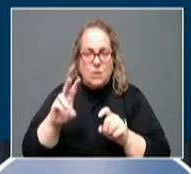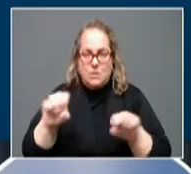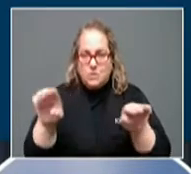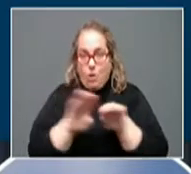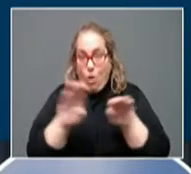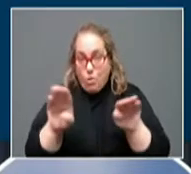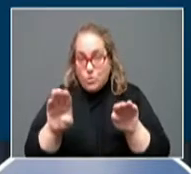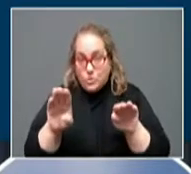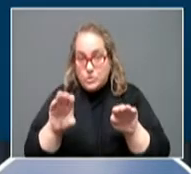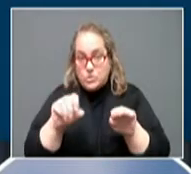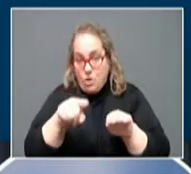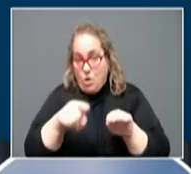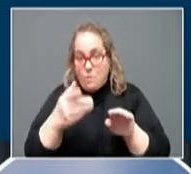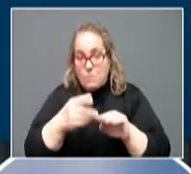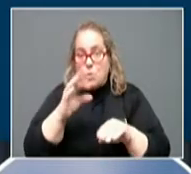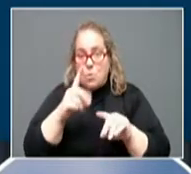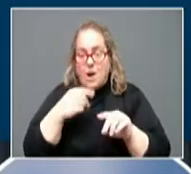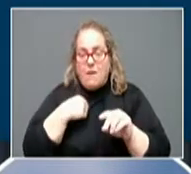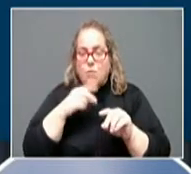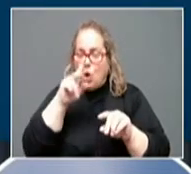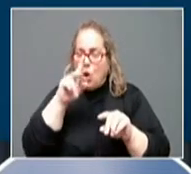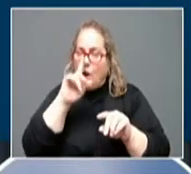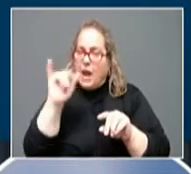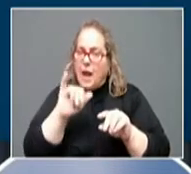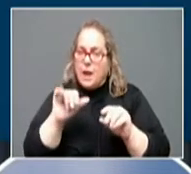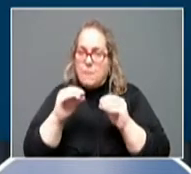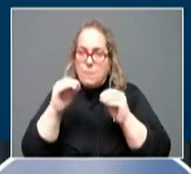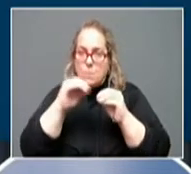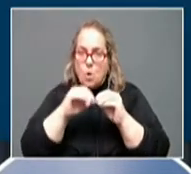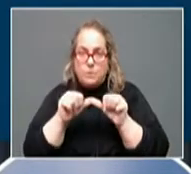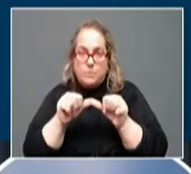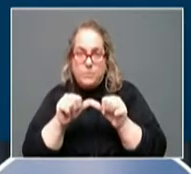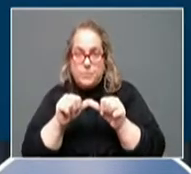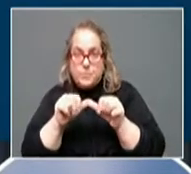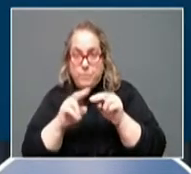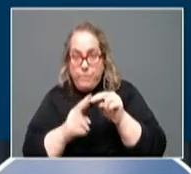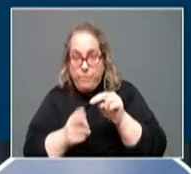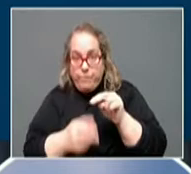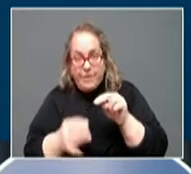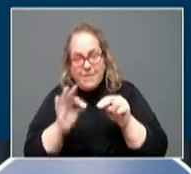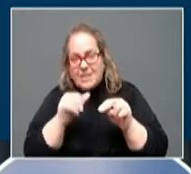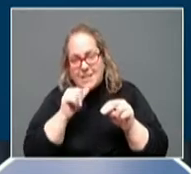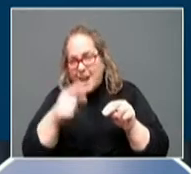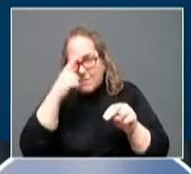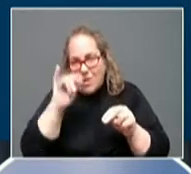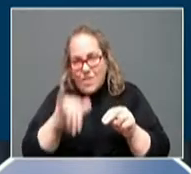a steady or fall. Um, had we not had that weather event positivity right?